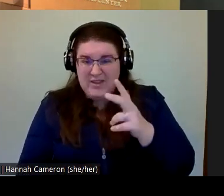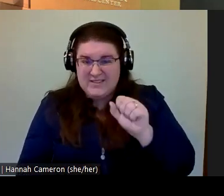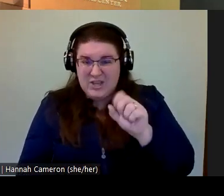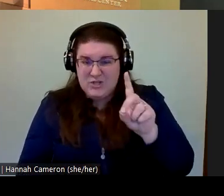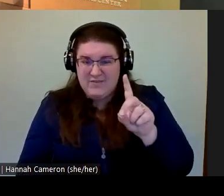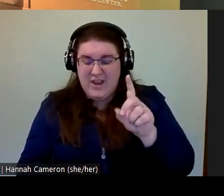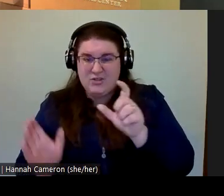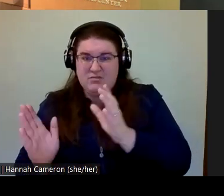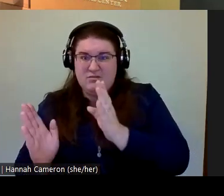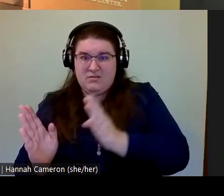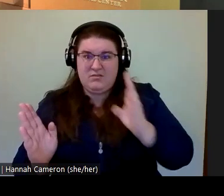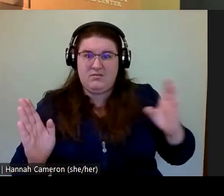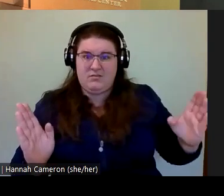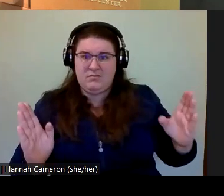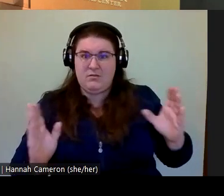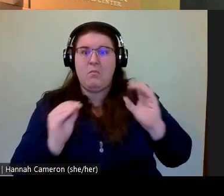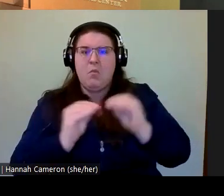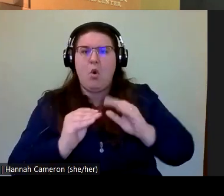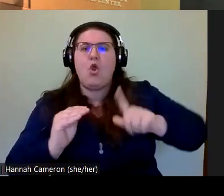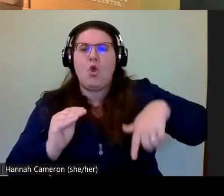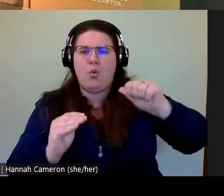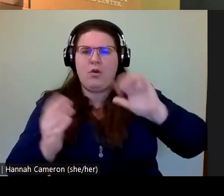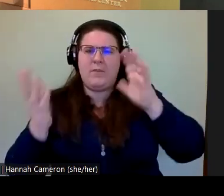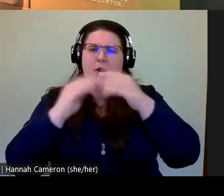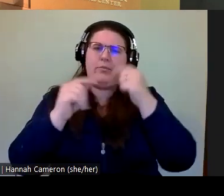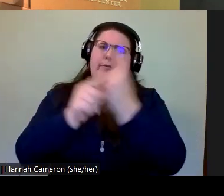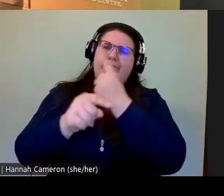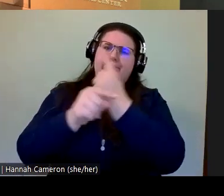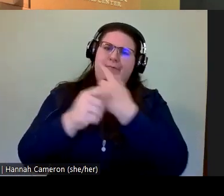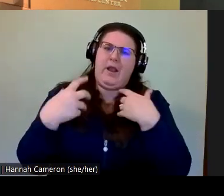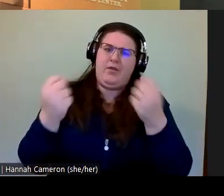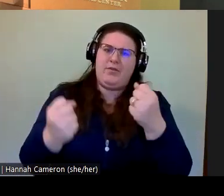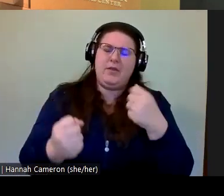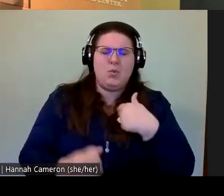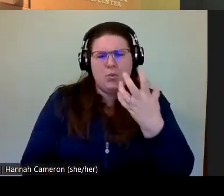what a healthy population should look like this is a very very uh ill group and what you see is